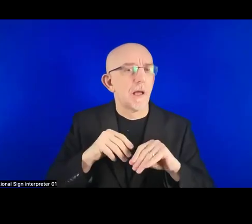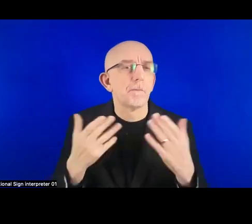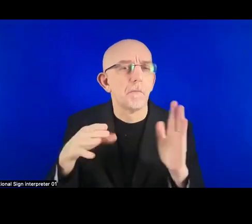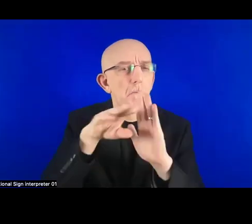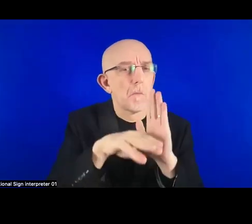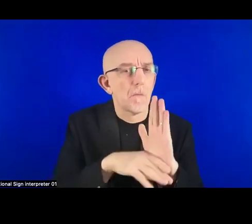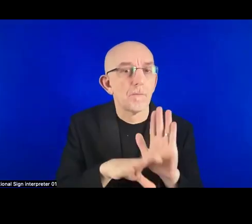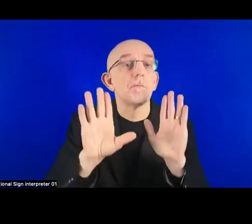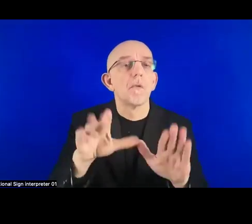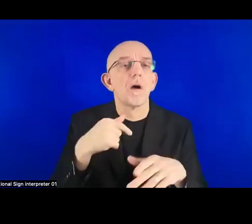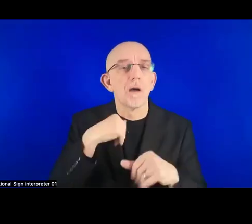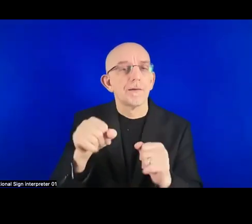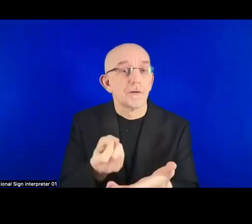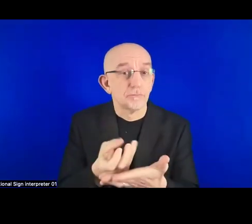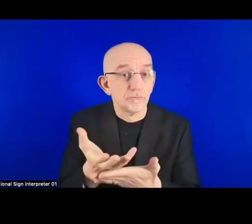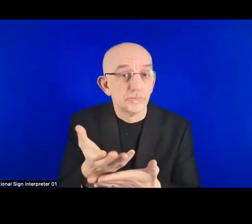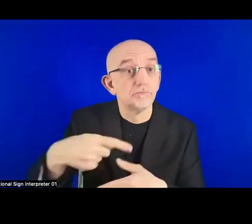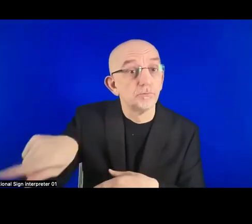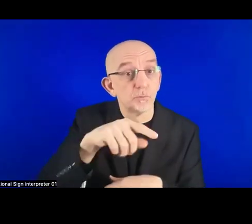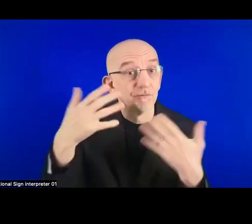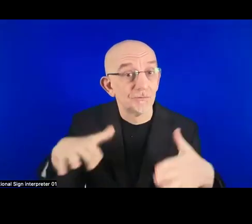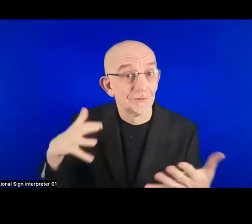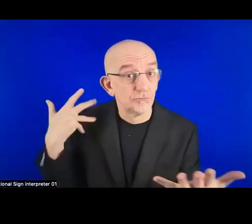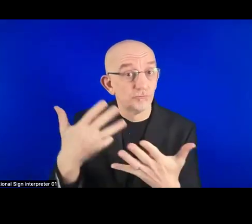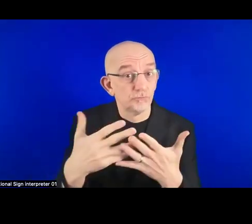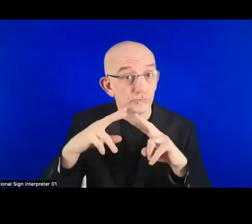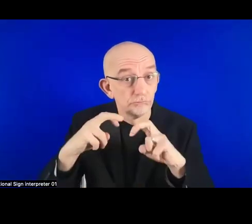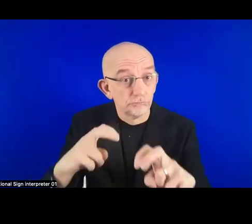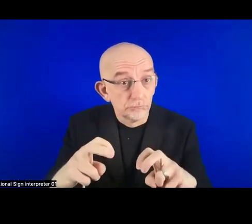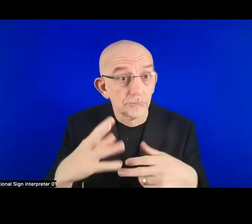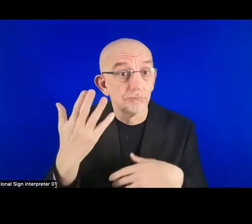English speaking programme, or they have published in English, then academic